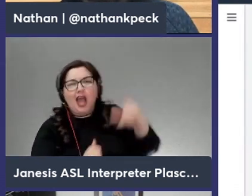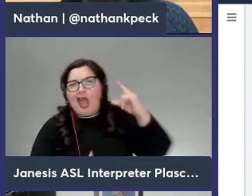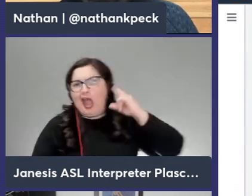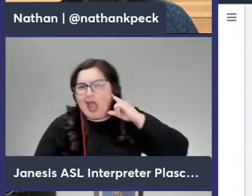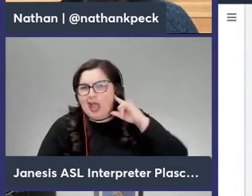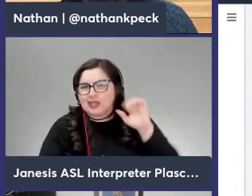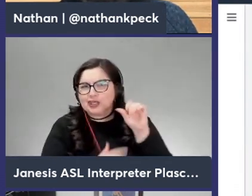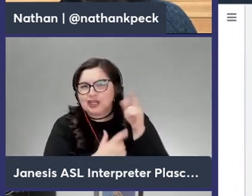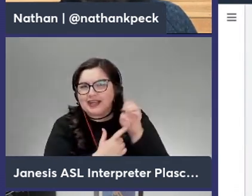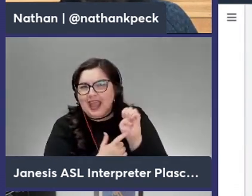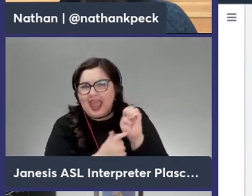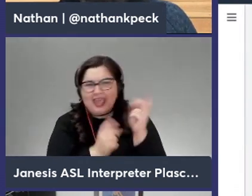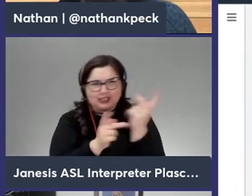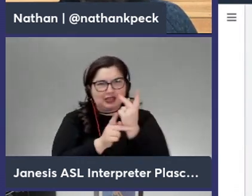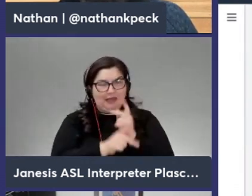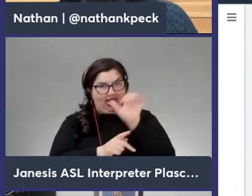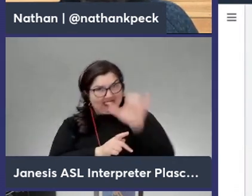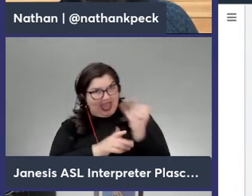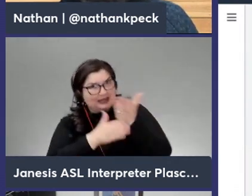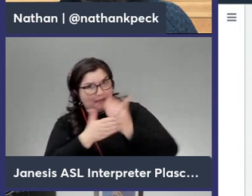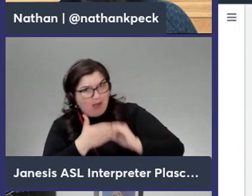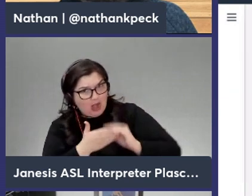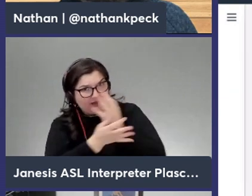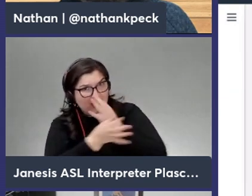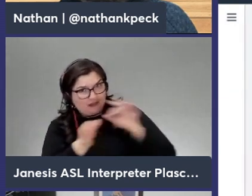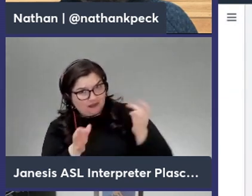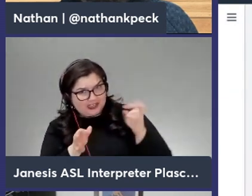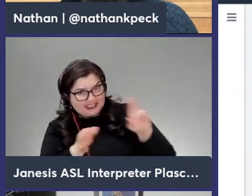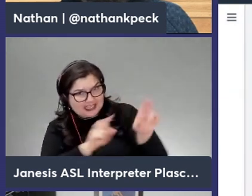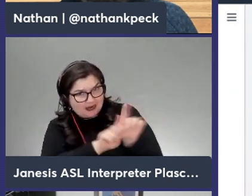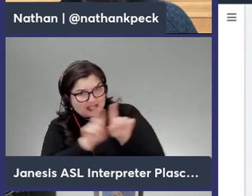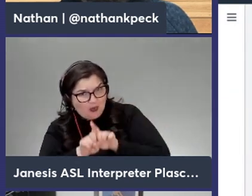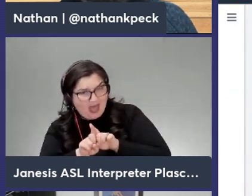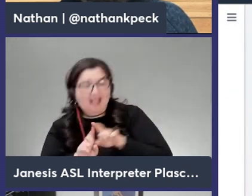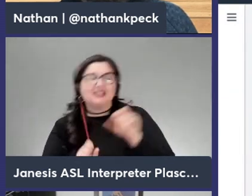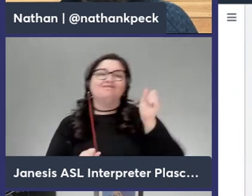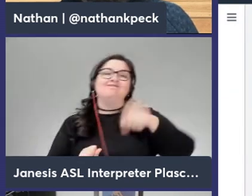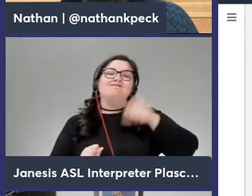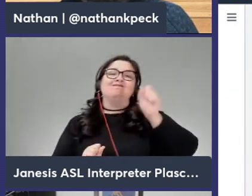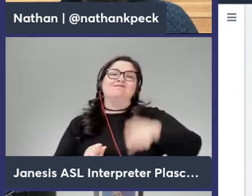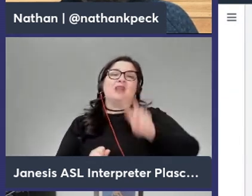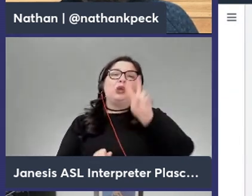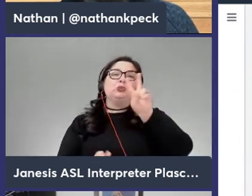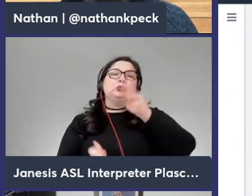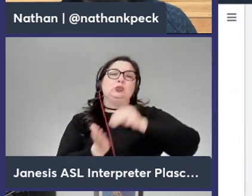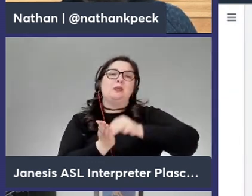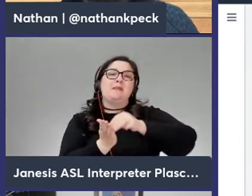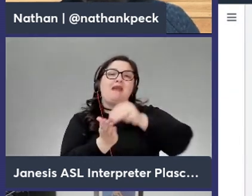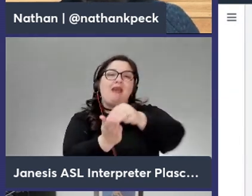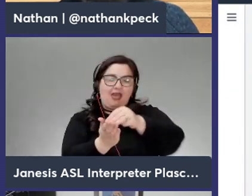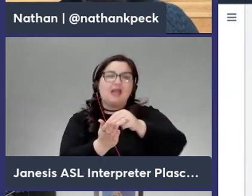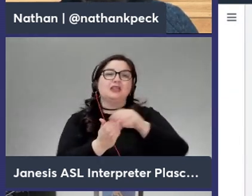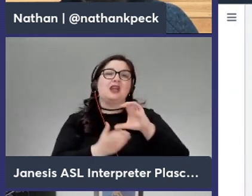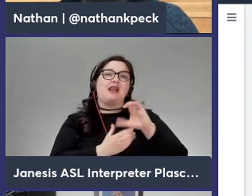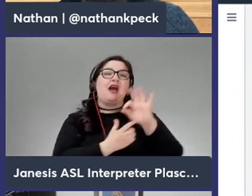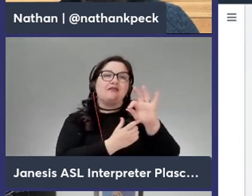is that a part of the free tier as well? Yeah, so there are two million CloudFront functions, invocations included in the expanded free tier